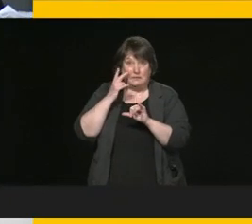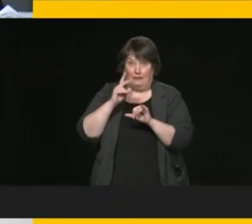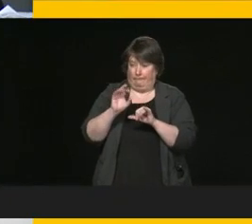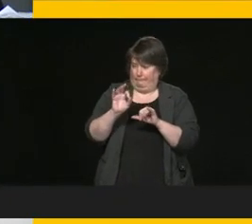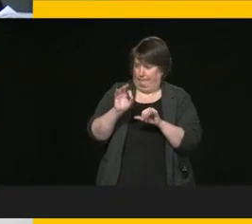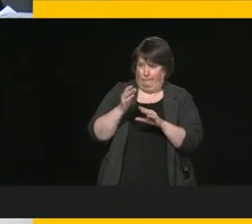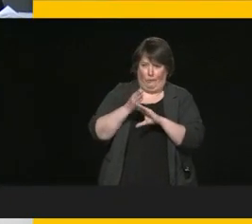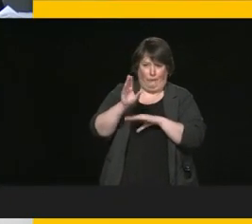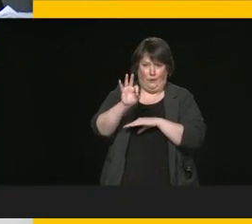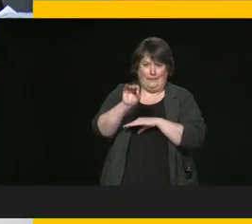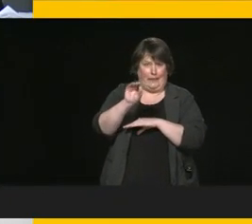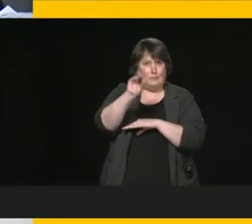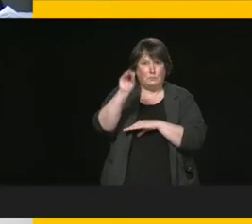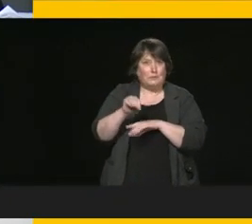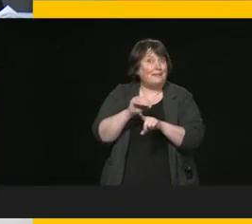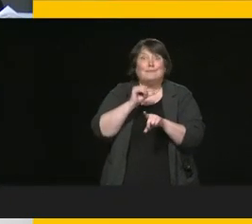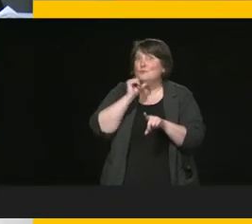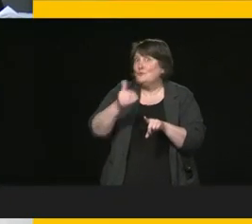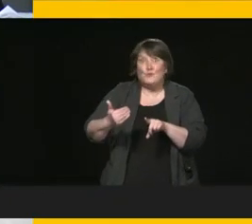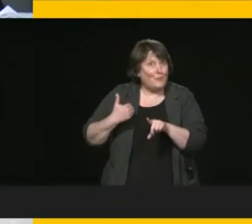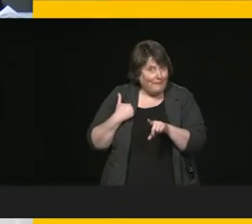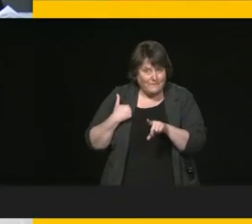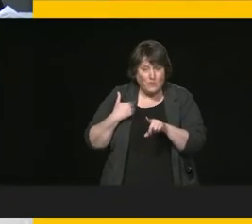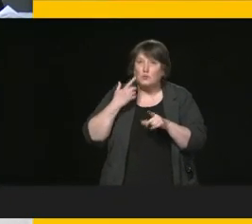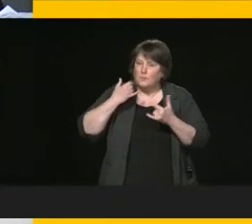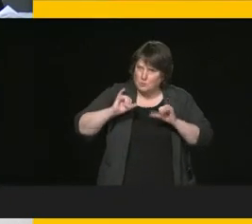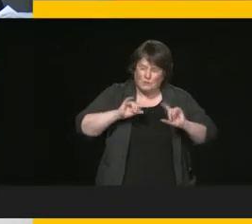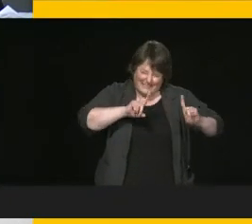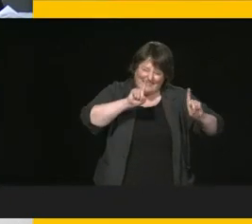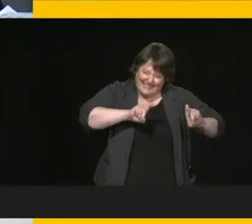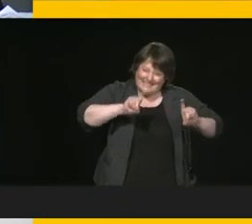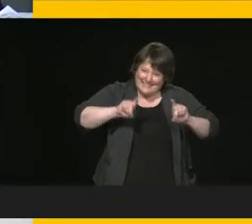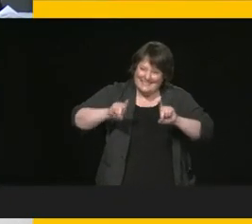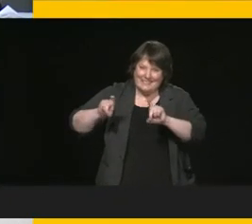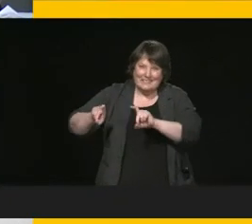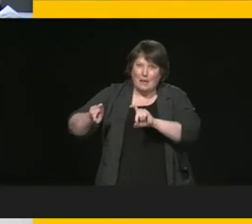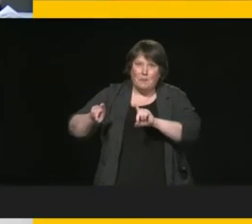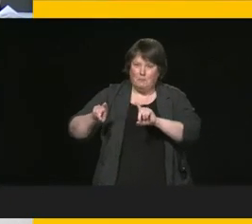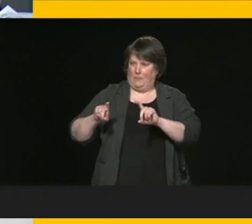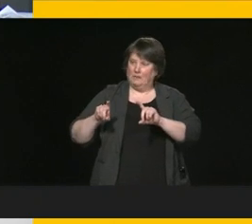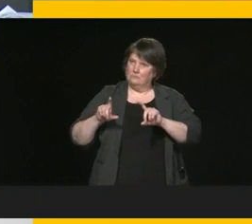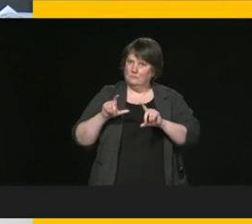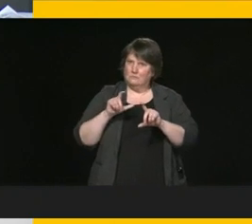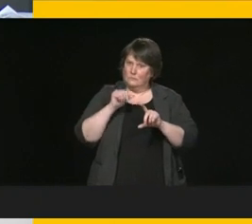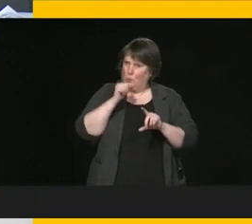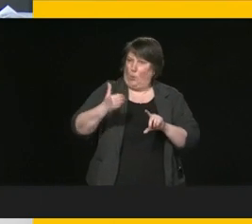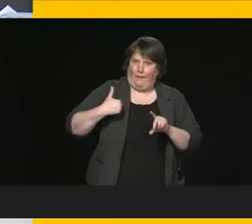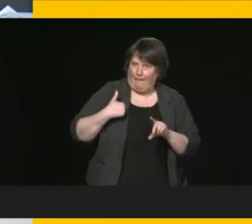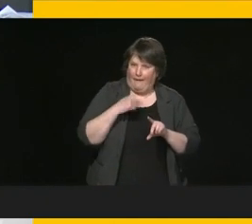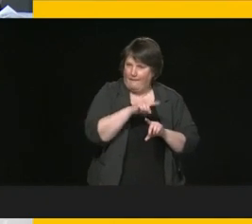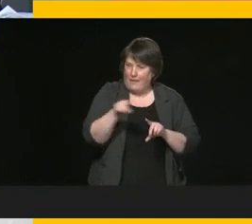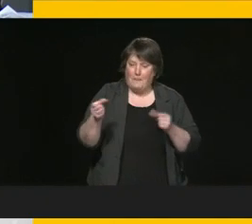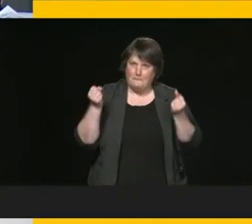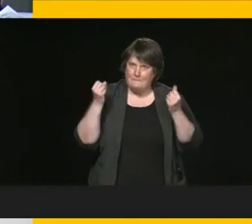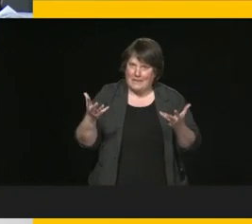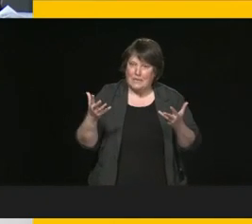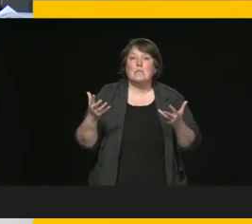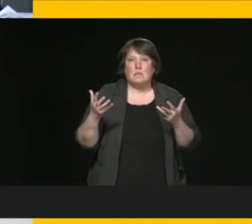NOT POSITIVE. SO IT SHOWS THAT THE COUNTRY IS STILL TESTING A LOT OF PEOPLE WHO IN THE END DIDN'T TURN OUT